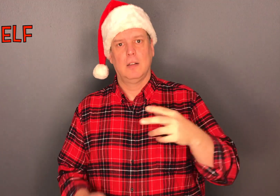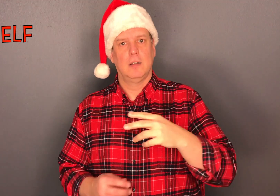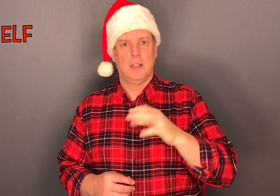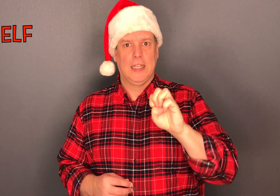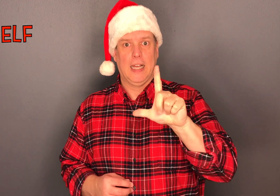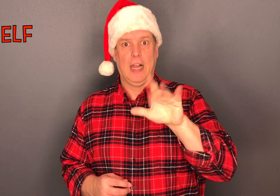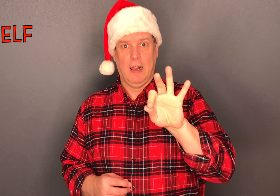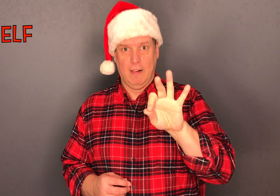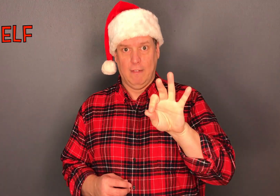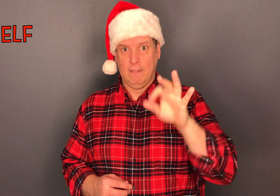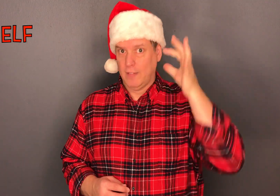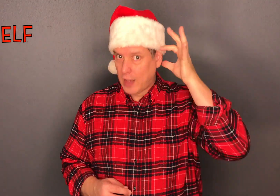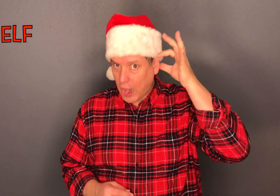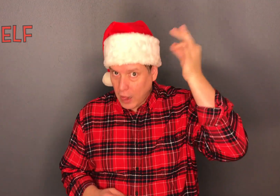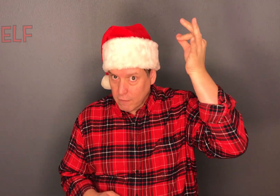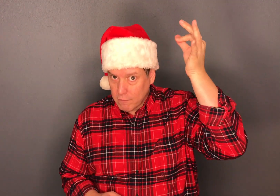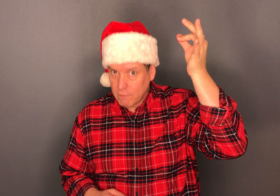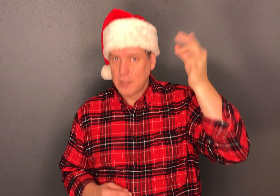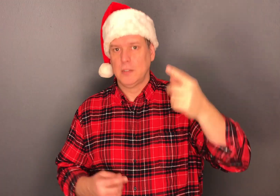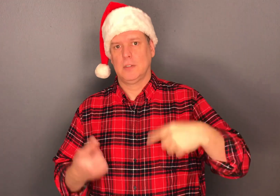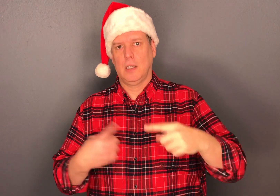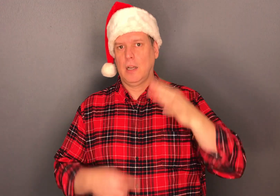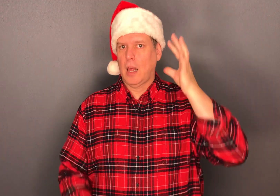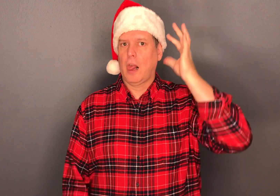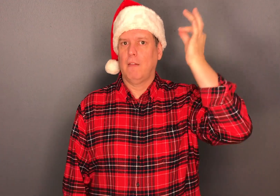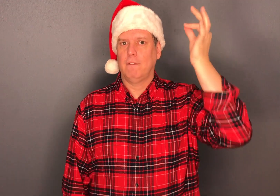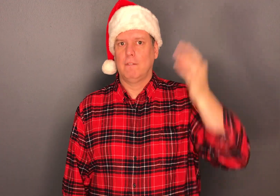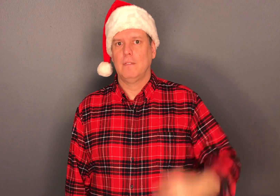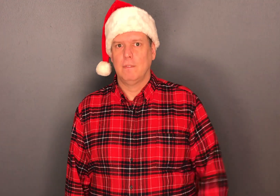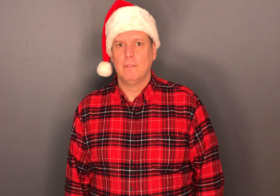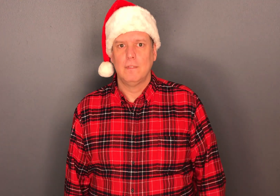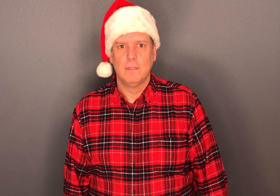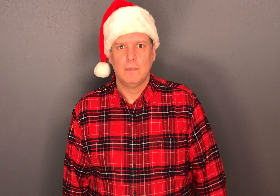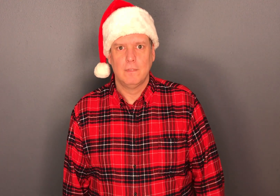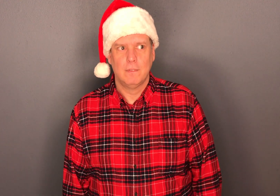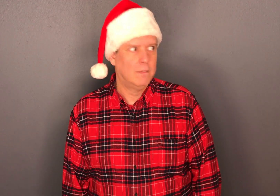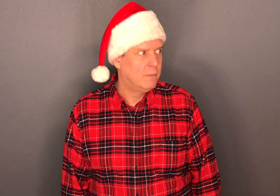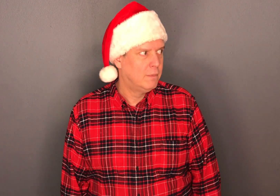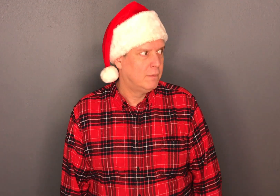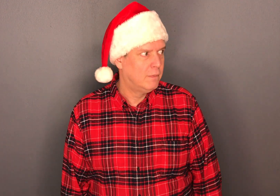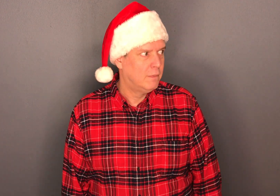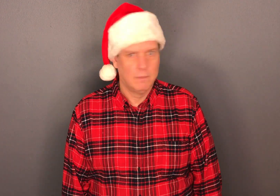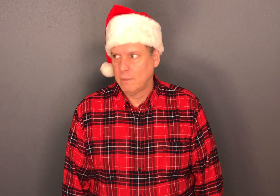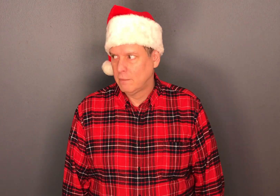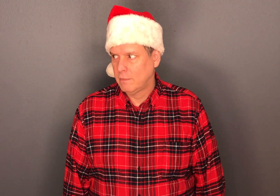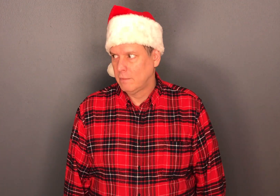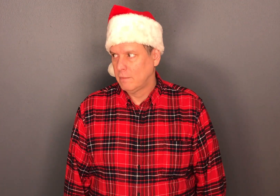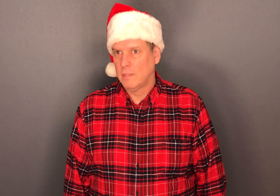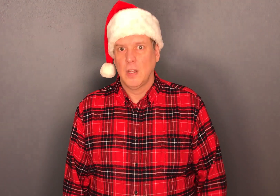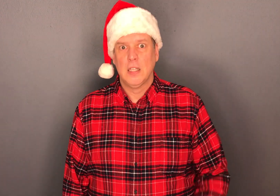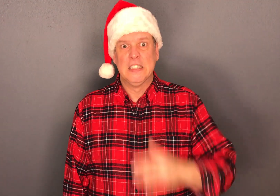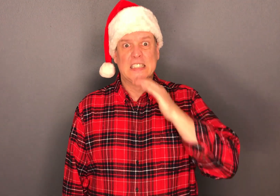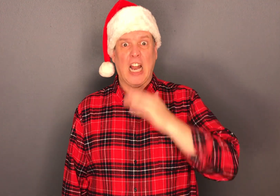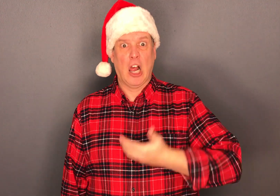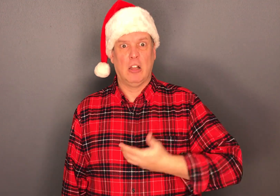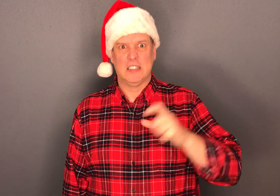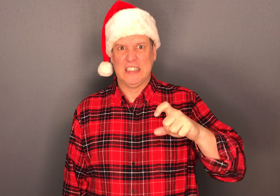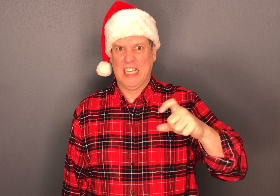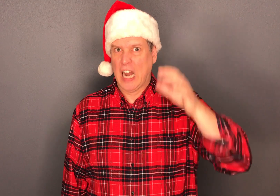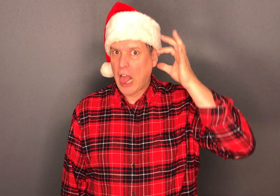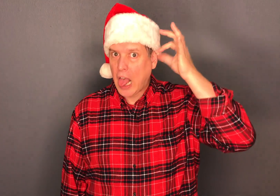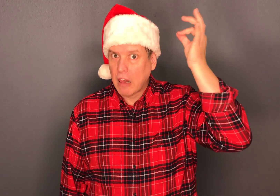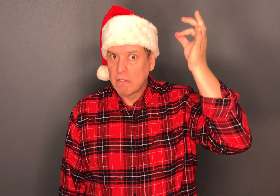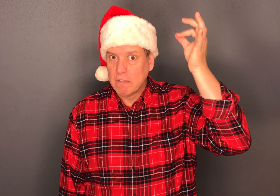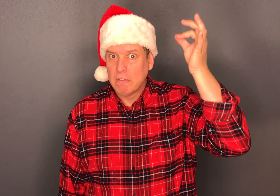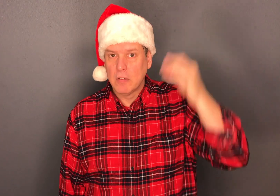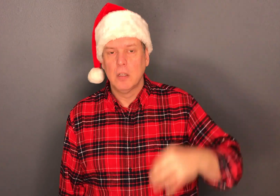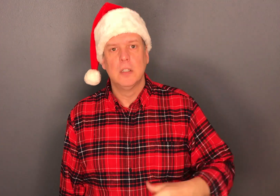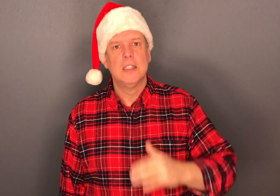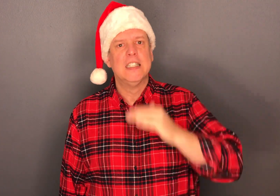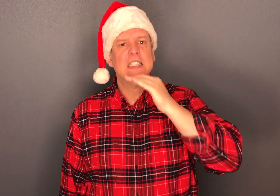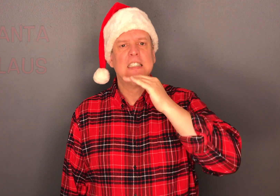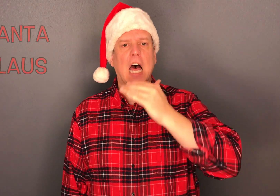the elf dealing with the ears Santa Claus needs